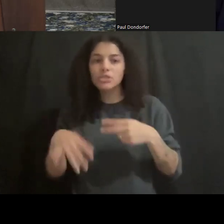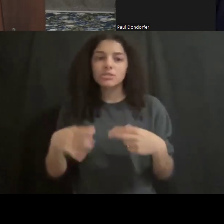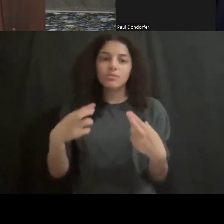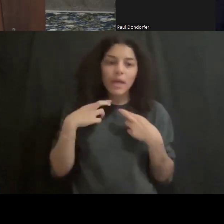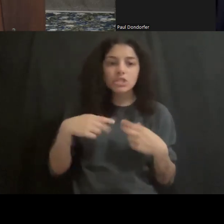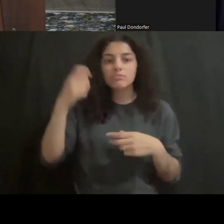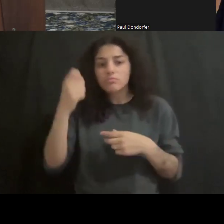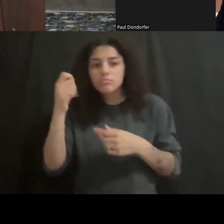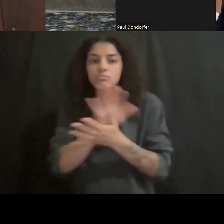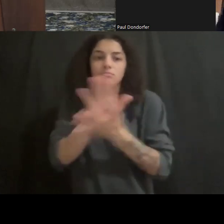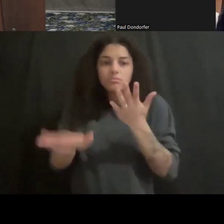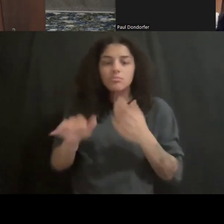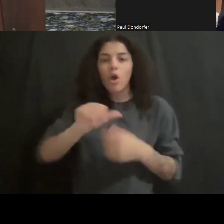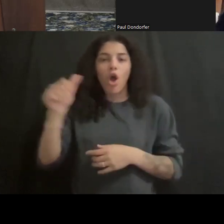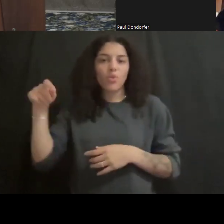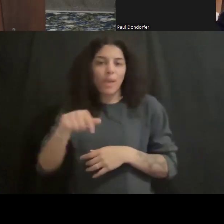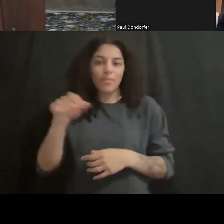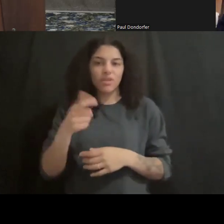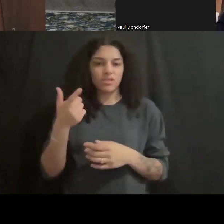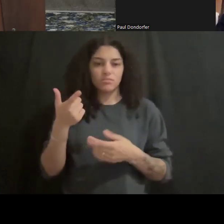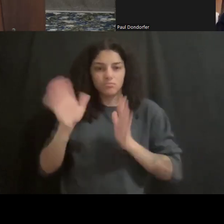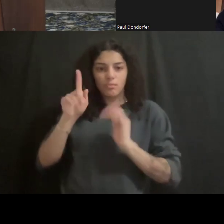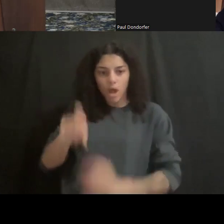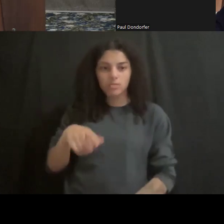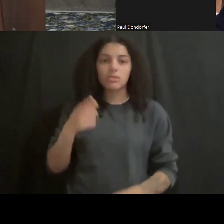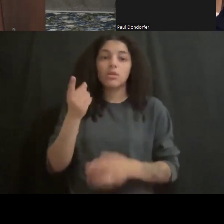would demonstrate they have total confidence in both the usefulness and security of these